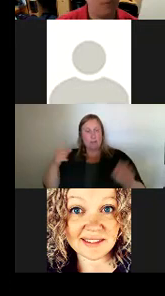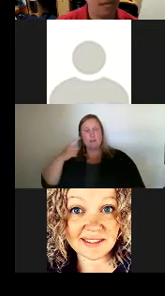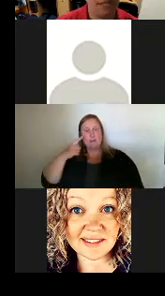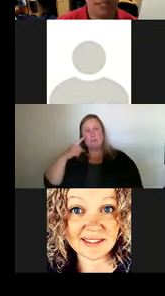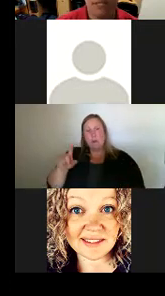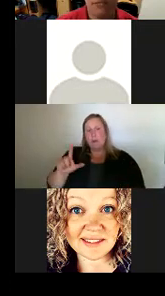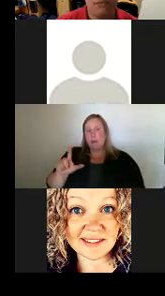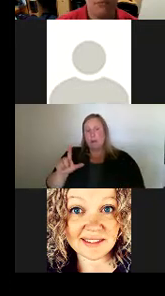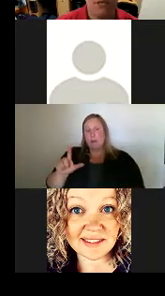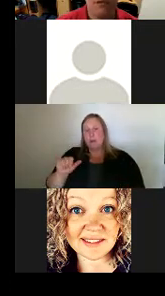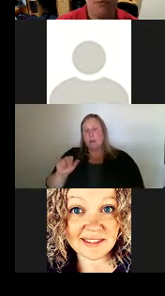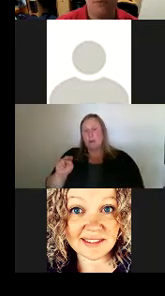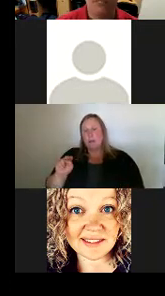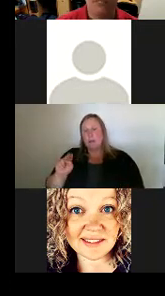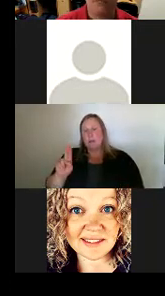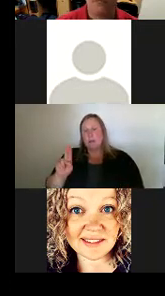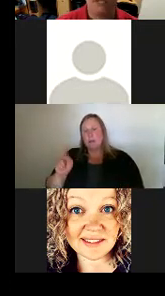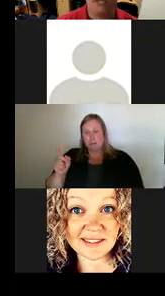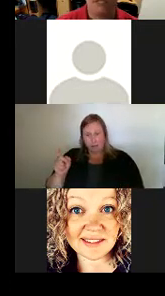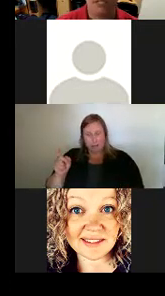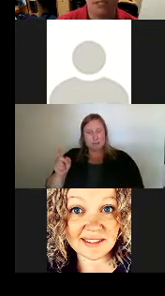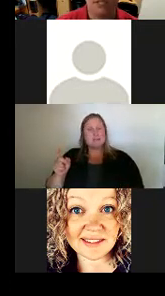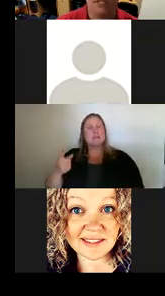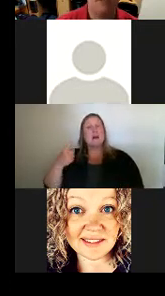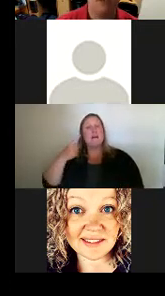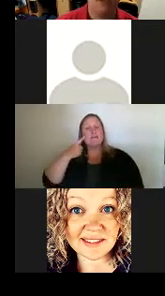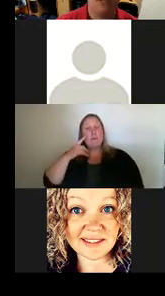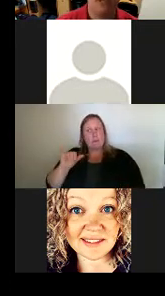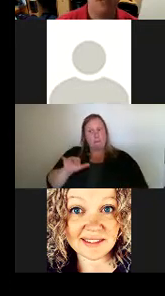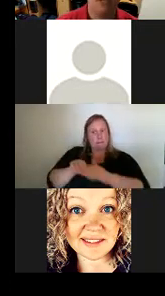IF YOU HAVE A NEED TO WORK ON LINUX, TAKE A LOOK AT THAT